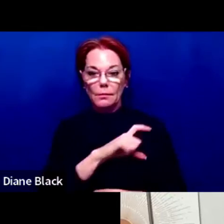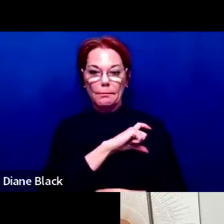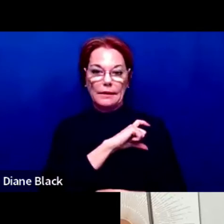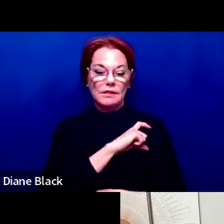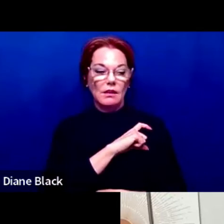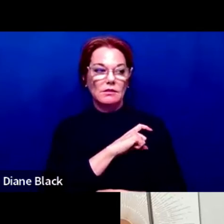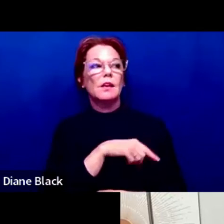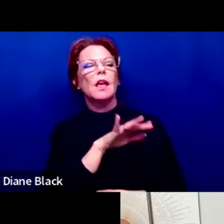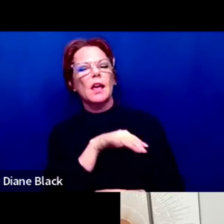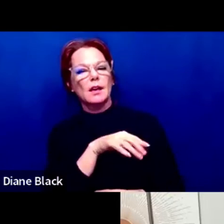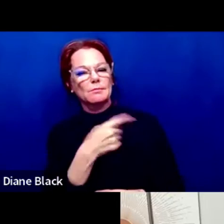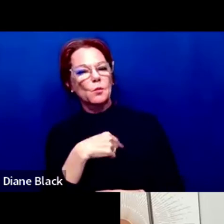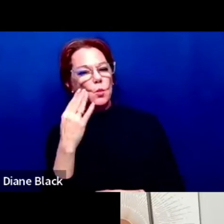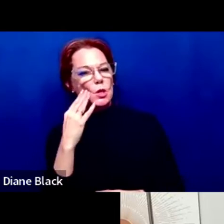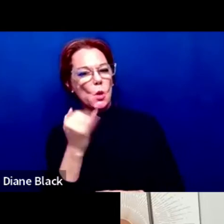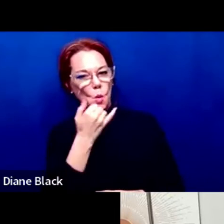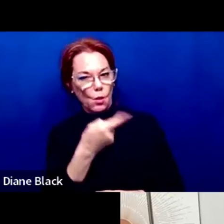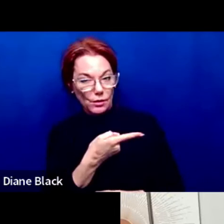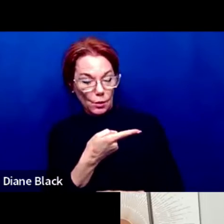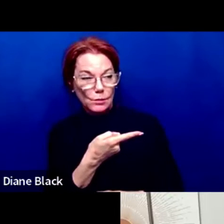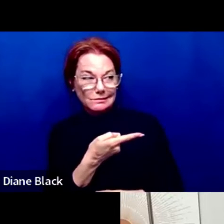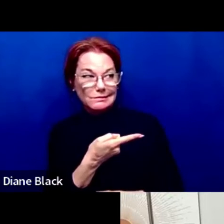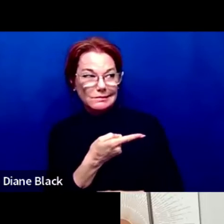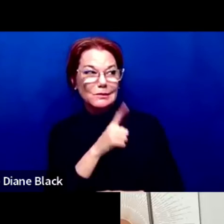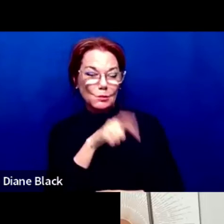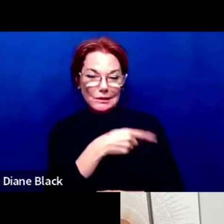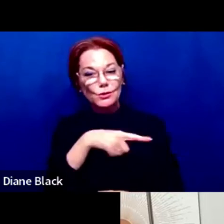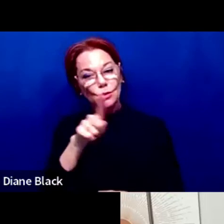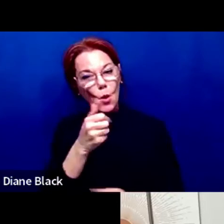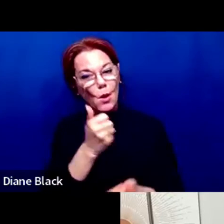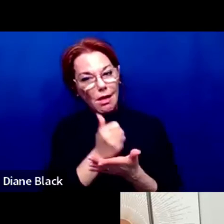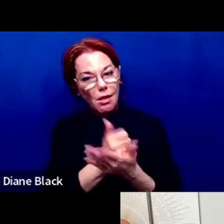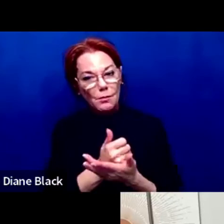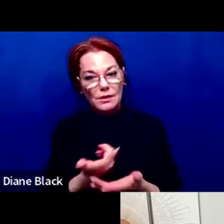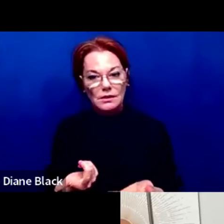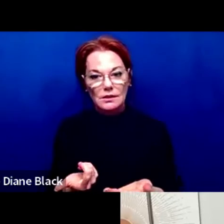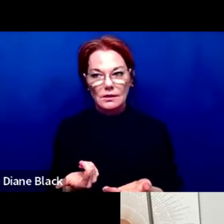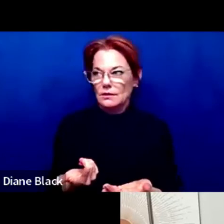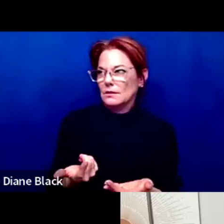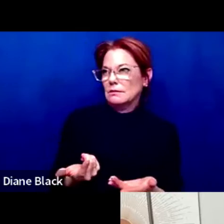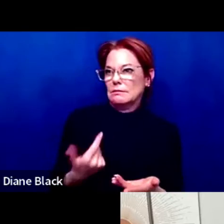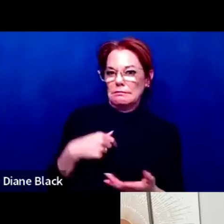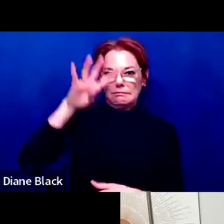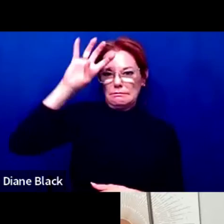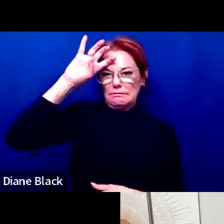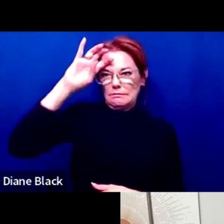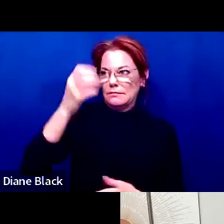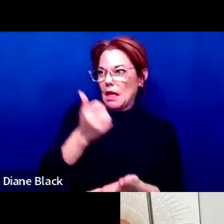they will say hey, we know what's wrong with you, we just really need you to go get some help. But then you don't really